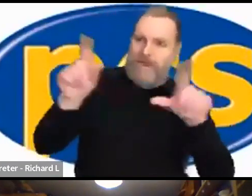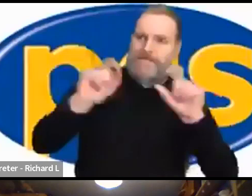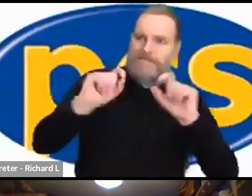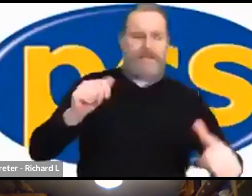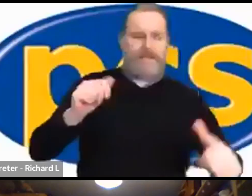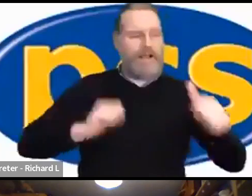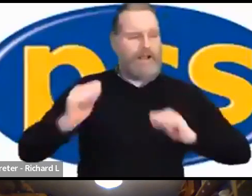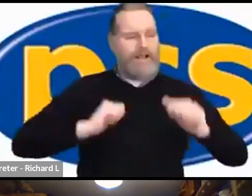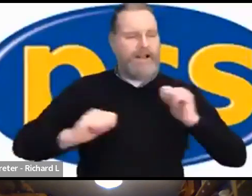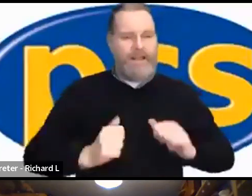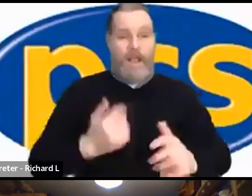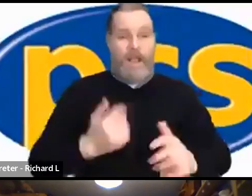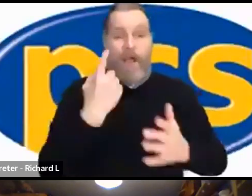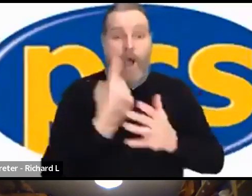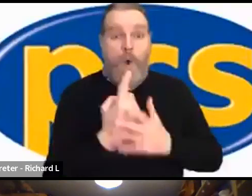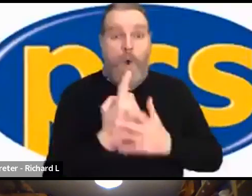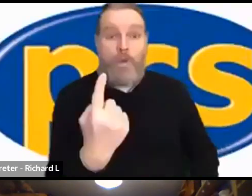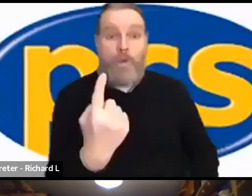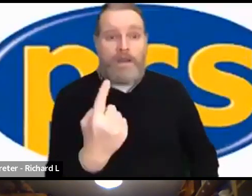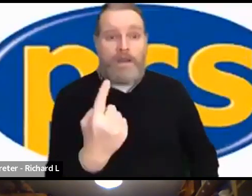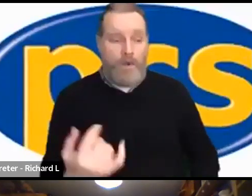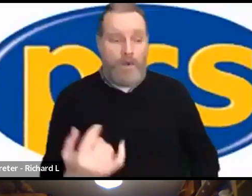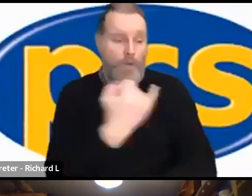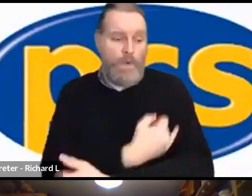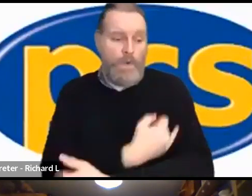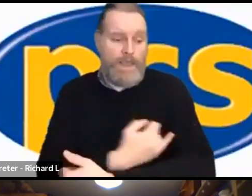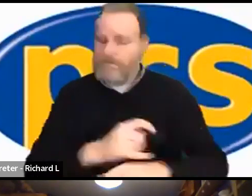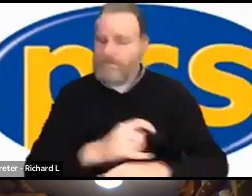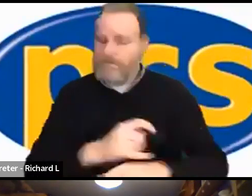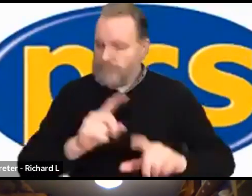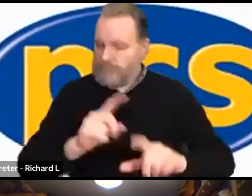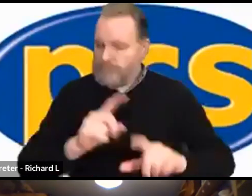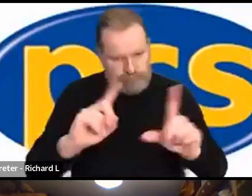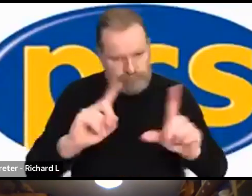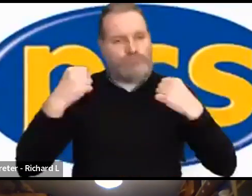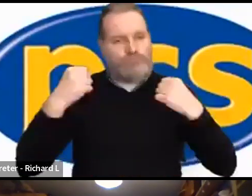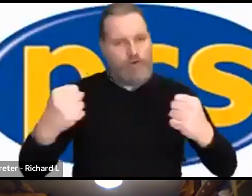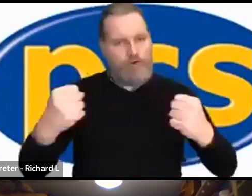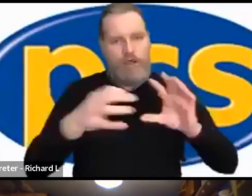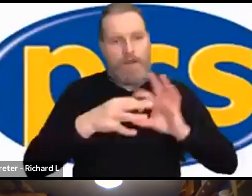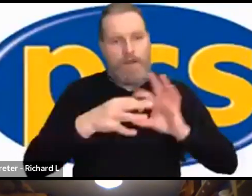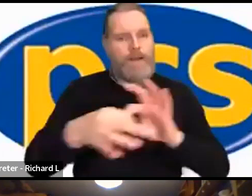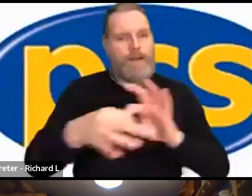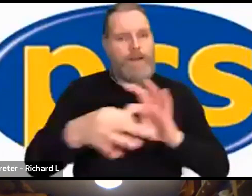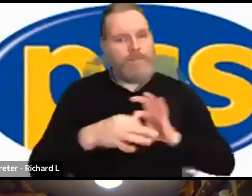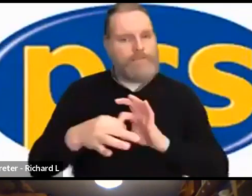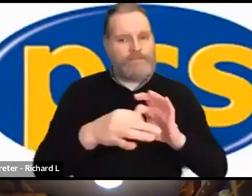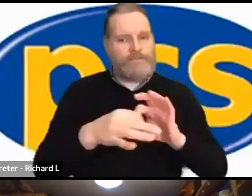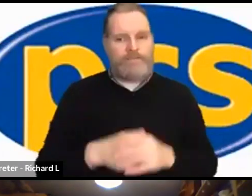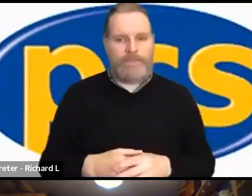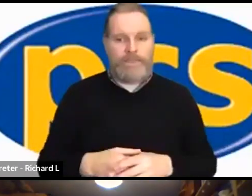me showing solidarity to others. Do so. You're not so. You're not alone that's the one thing that I 've got hat I've gained from this I've gained from this particular